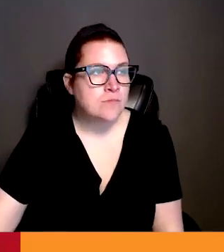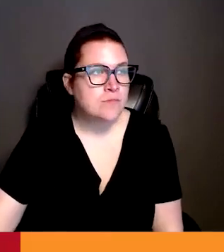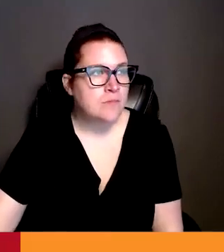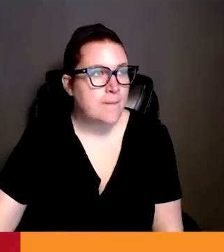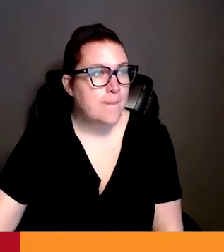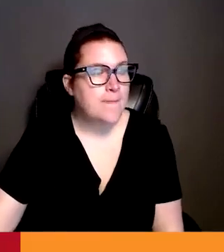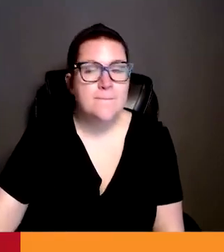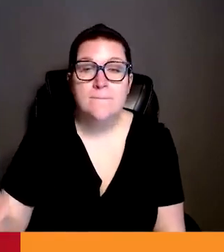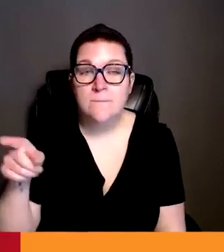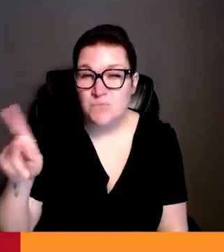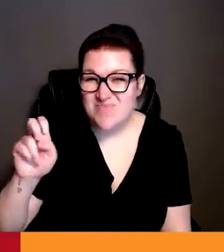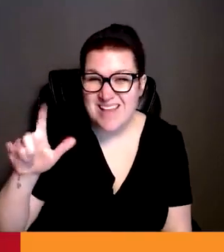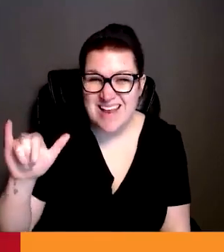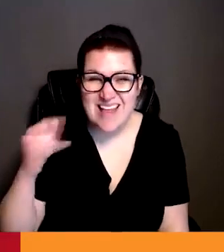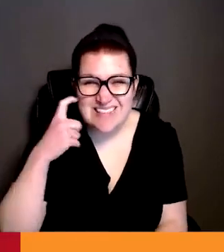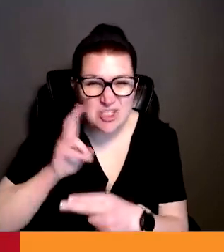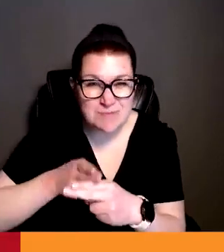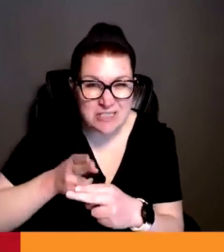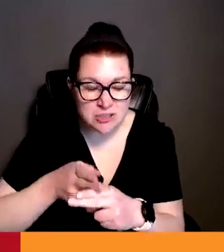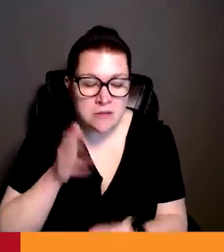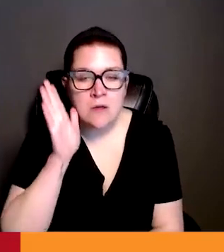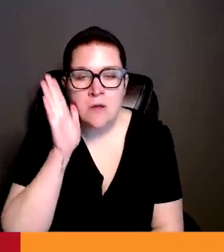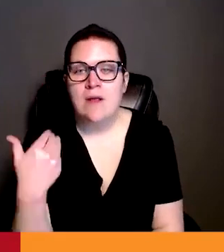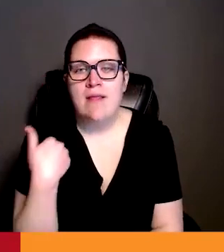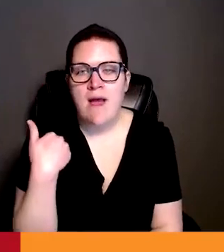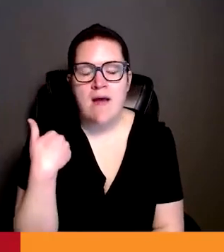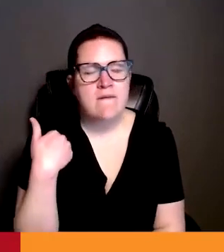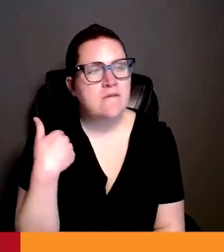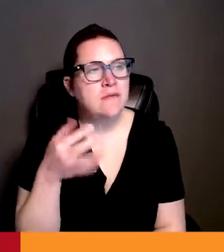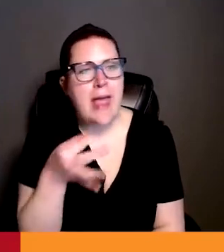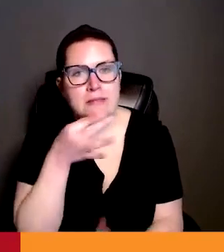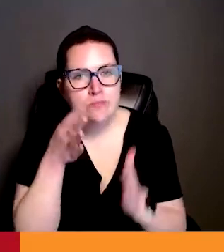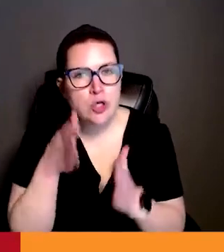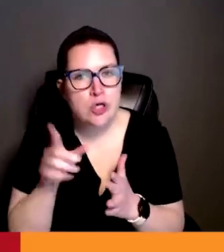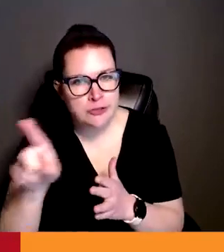Kelly had mentioned that we will have subject matter experts that will be judging